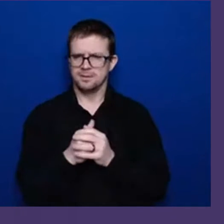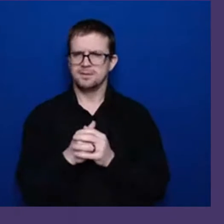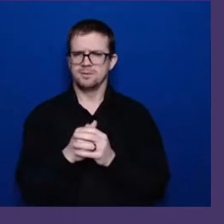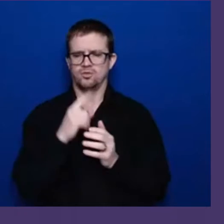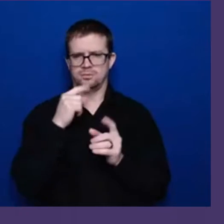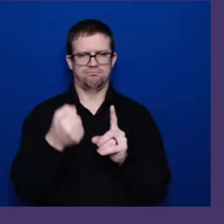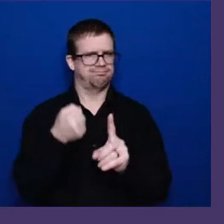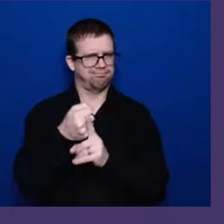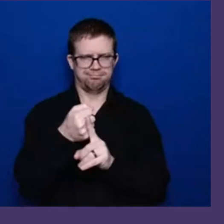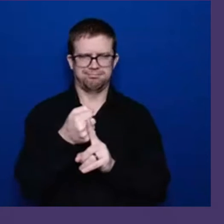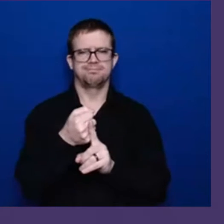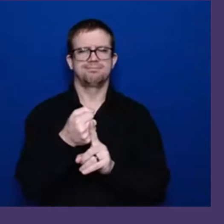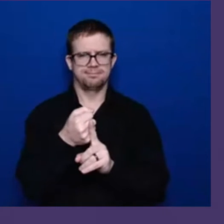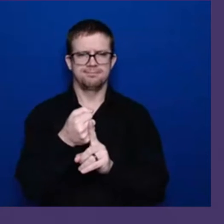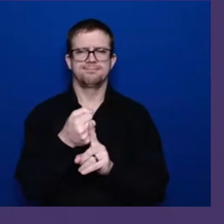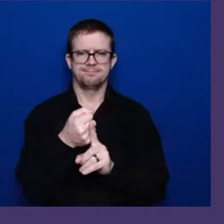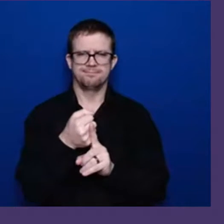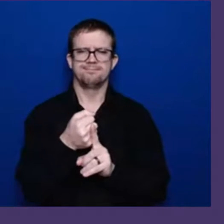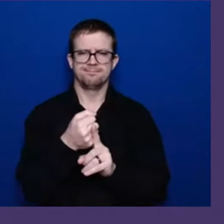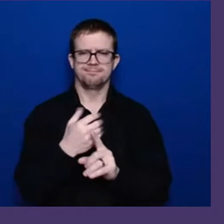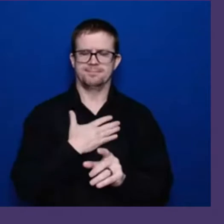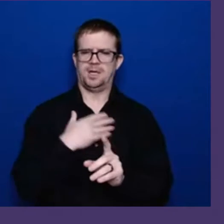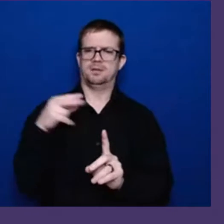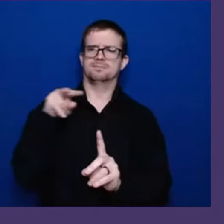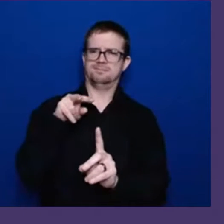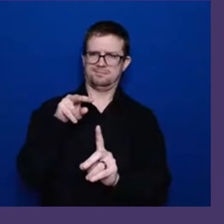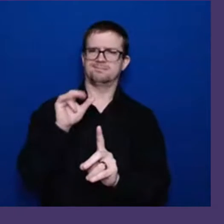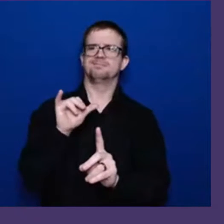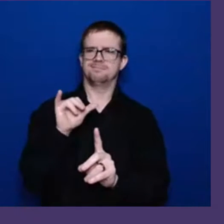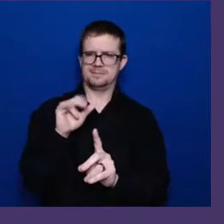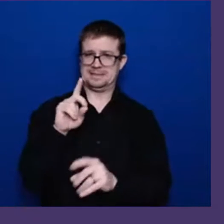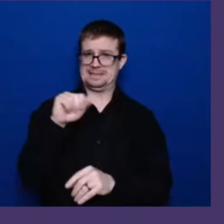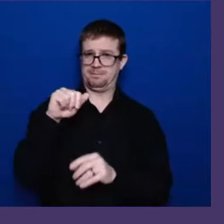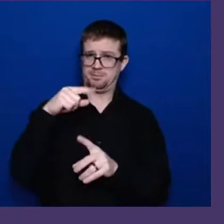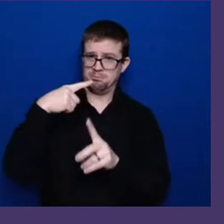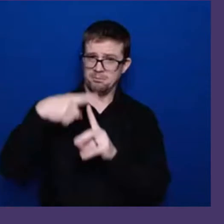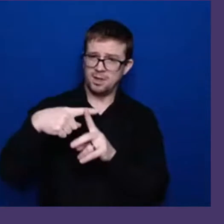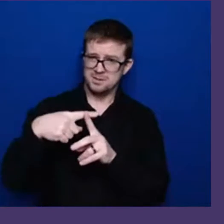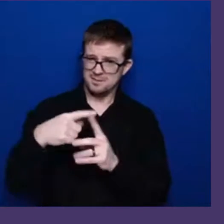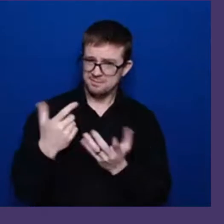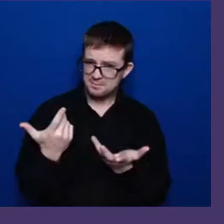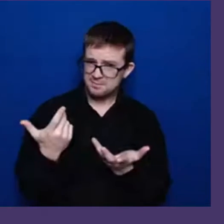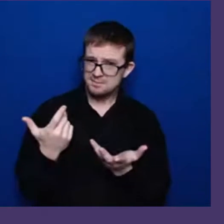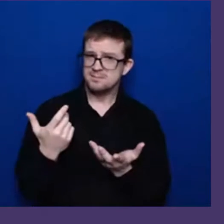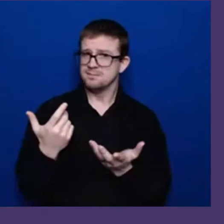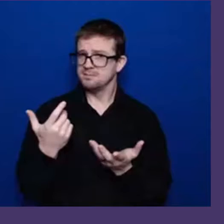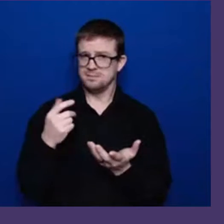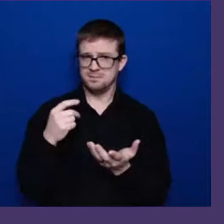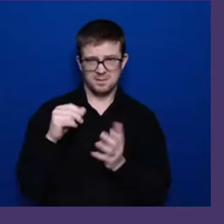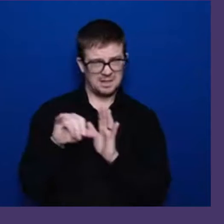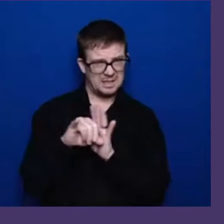as something I could identify with or not. I think storytelling is something that we have to diversify.